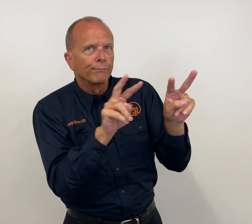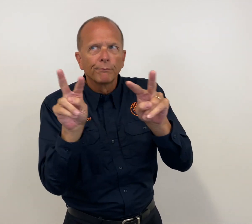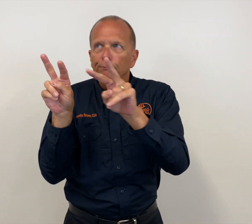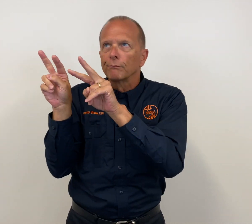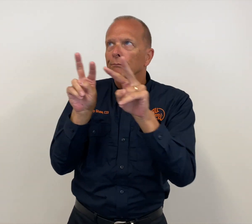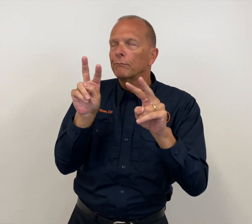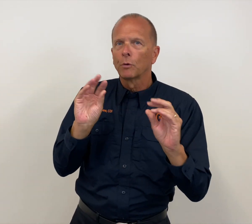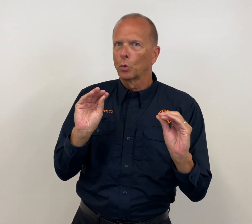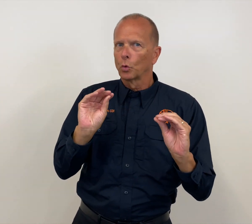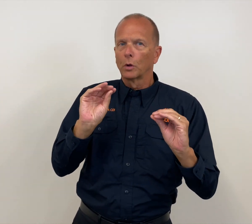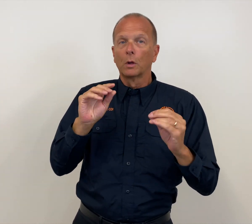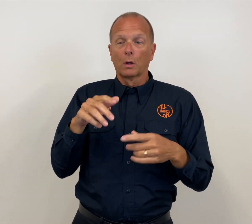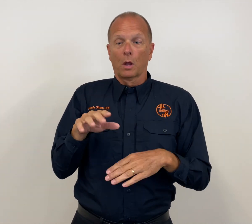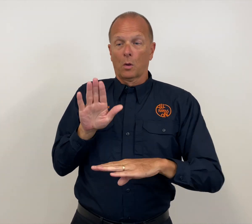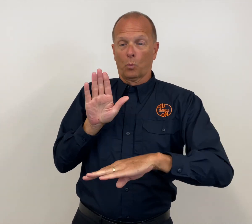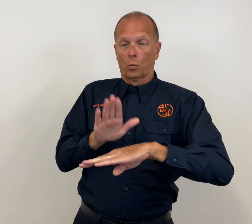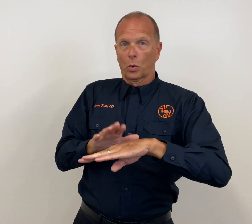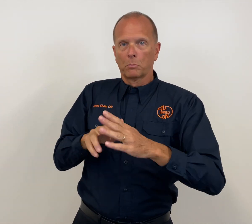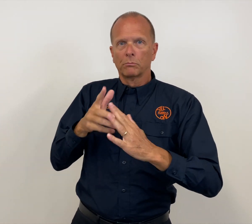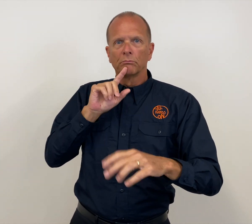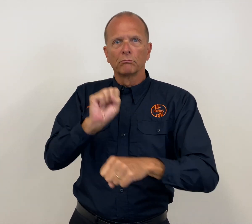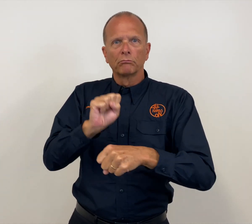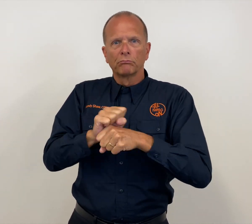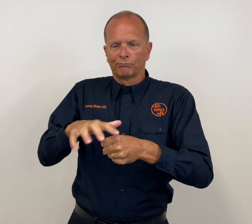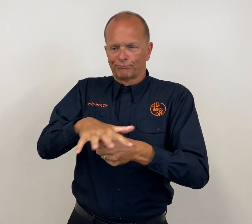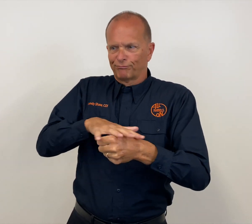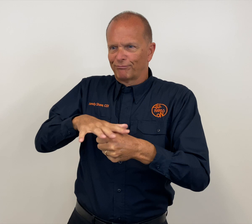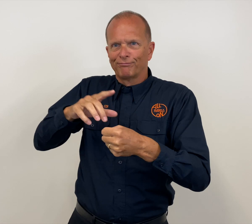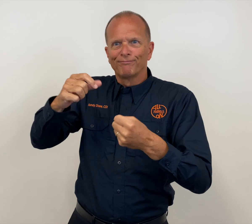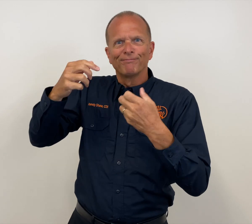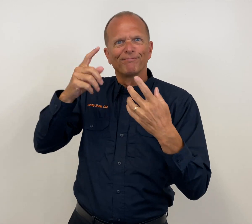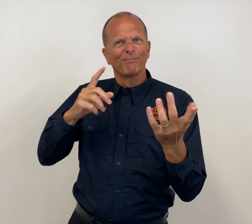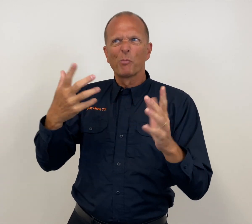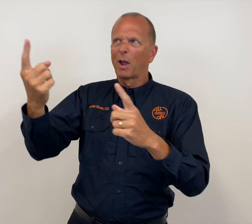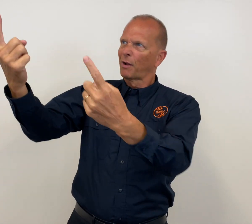to see if a tornado touches down, the second is a warning which means a